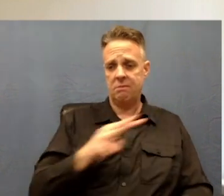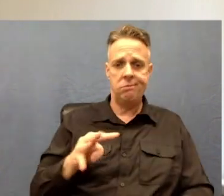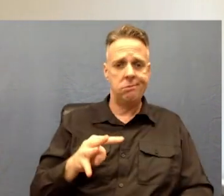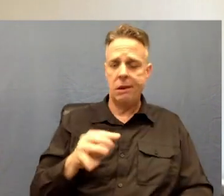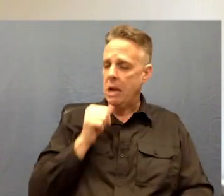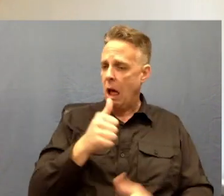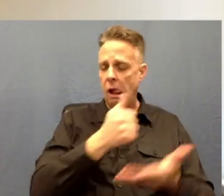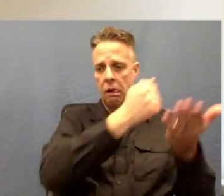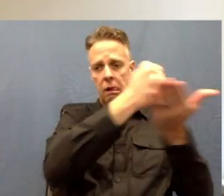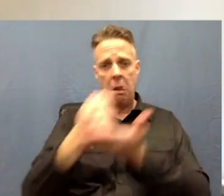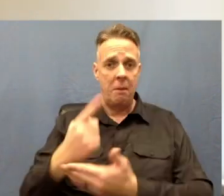FEDERAL RELIEF, DESPITE MY EFFORTS AND THOSE OF MANY OF MY